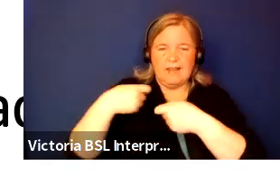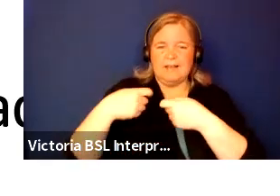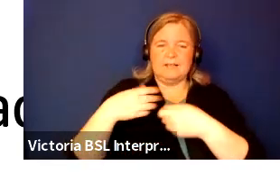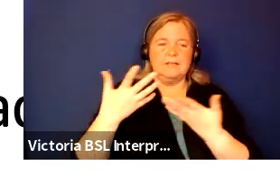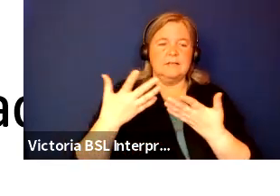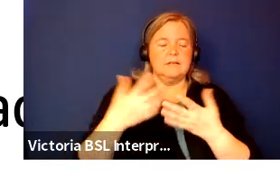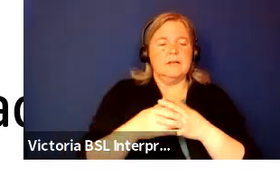Opportunity to work